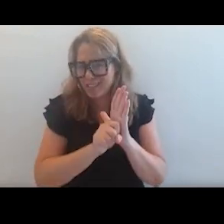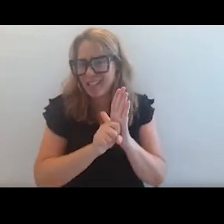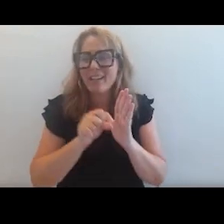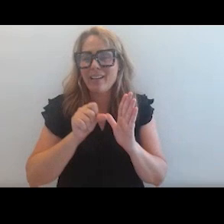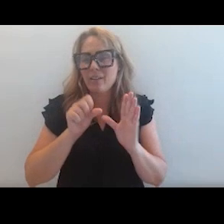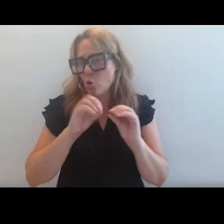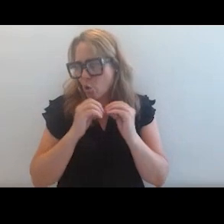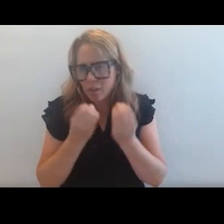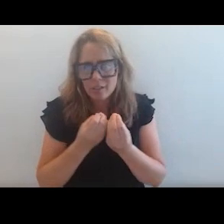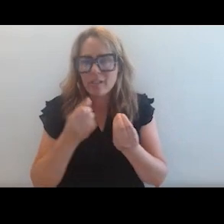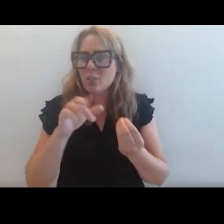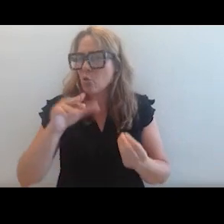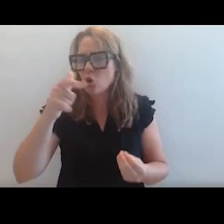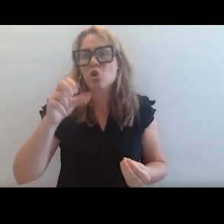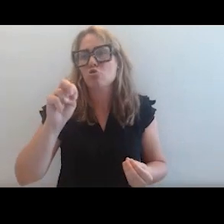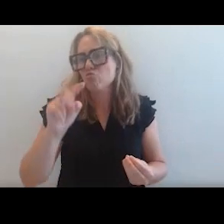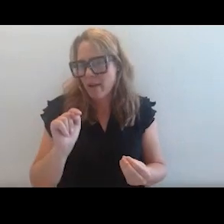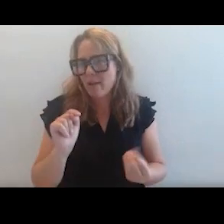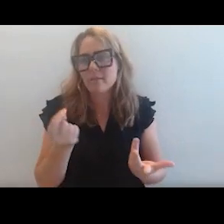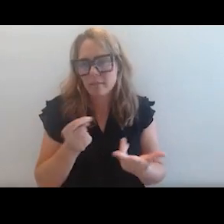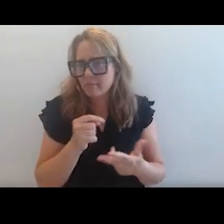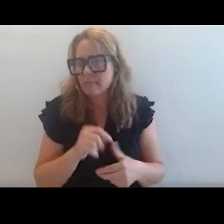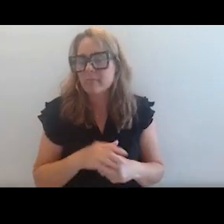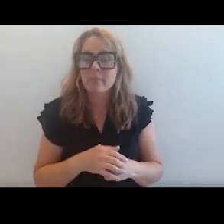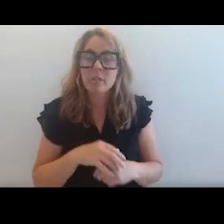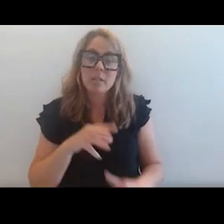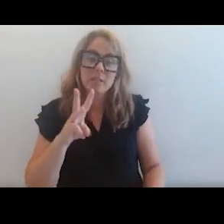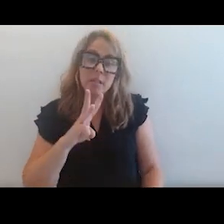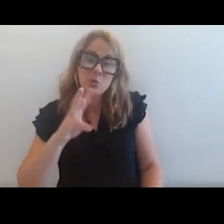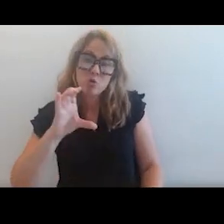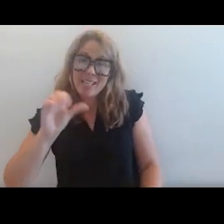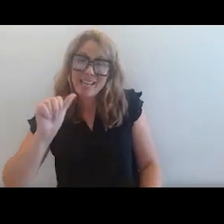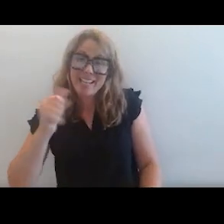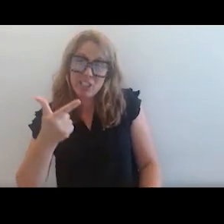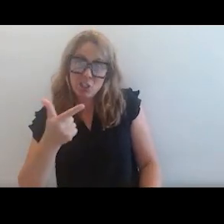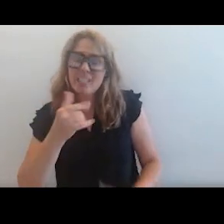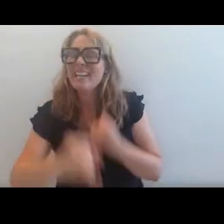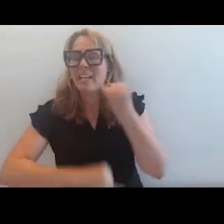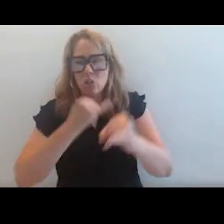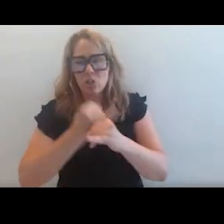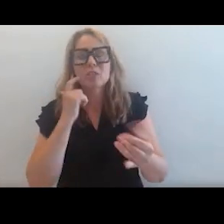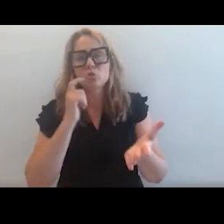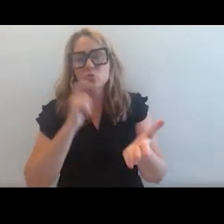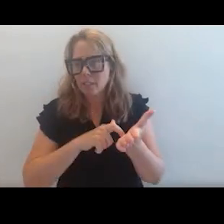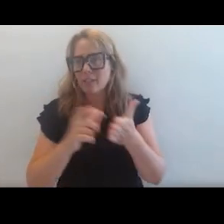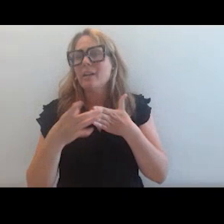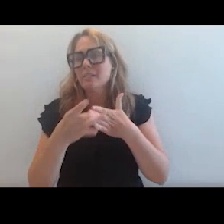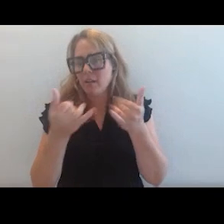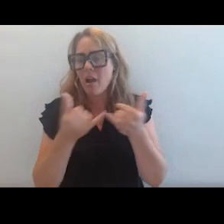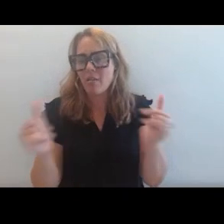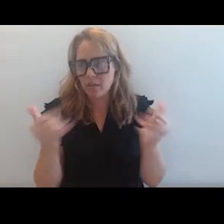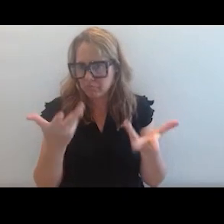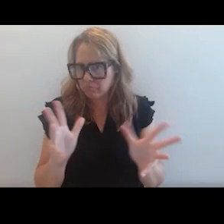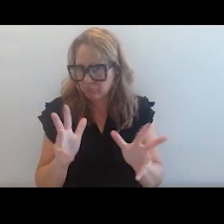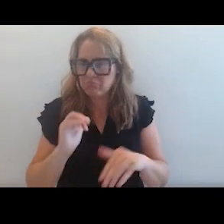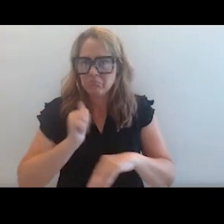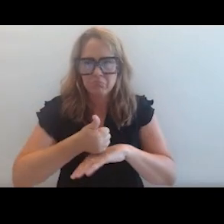or grant. WCAG are internationally recognized guidelines that help make digital content